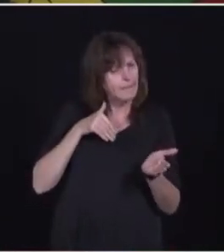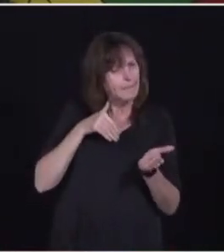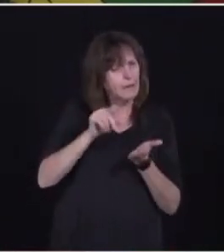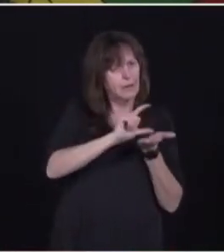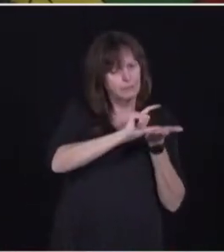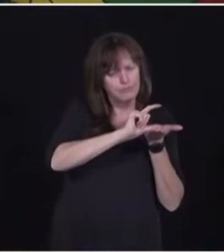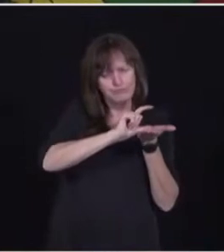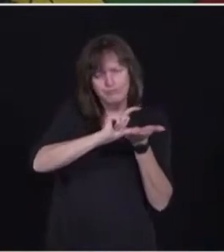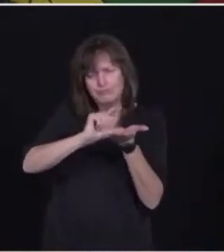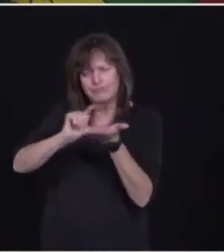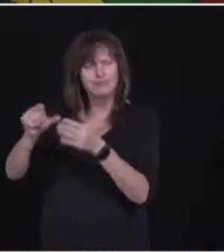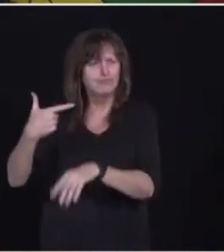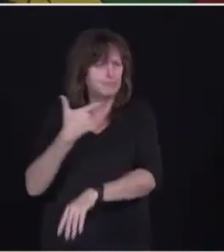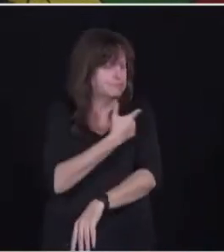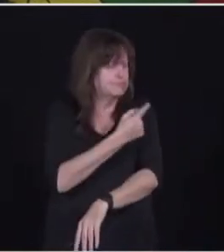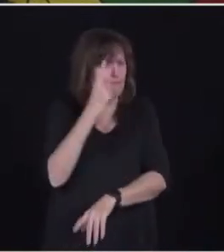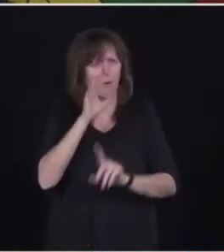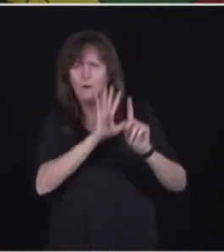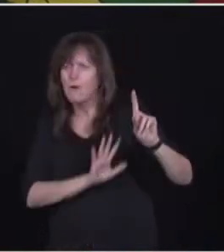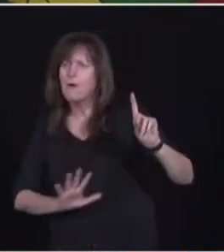for masks, immunization.